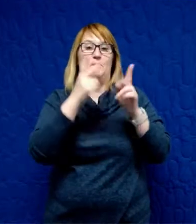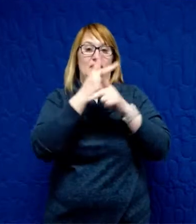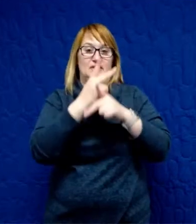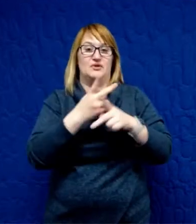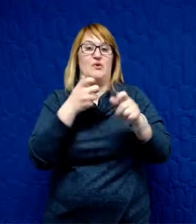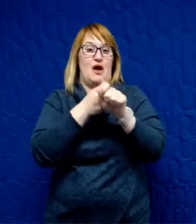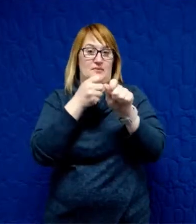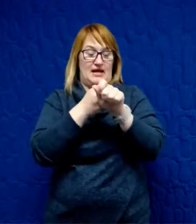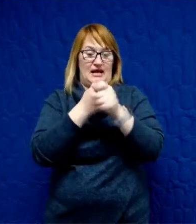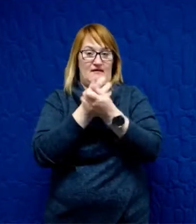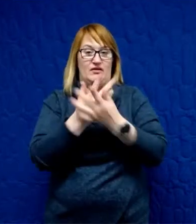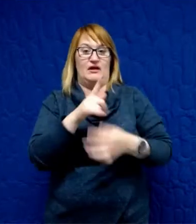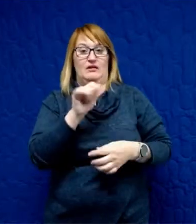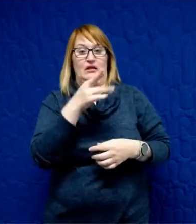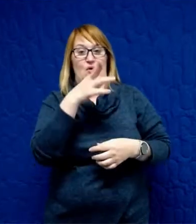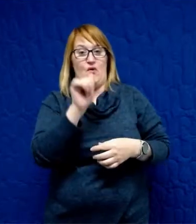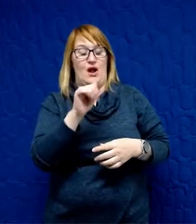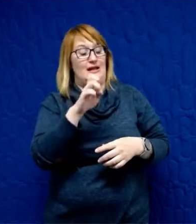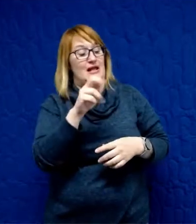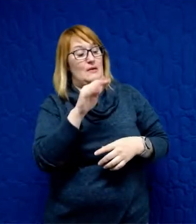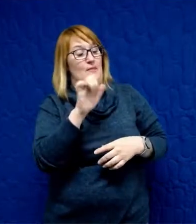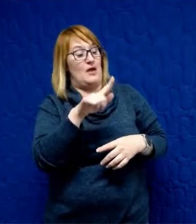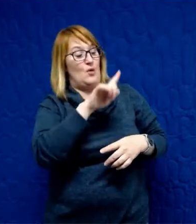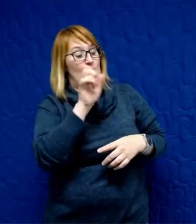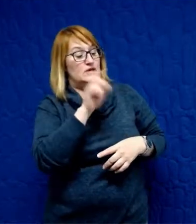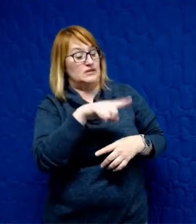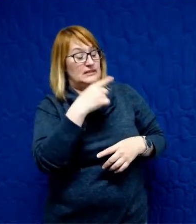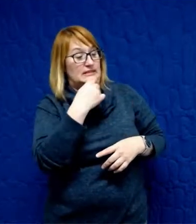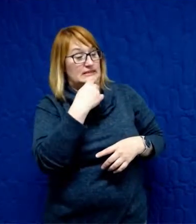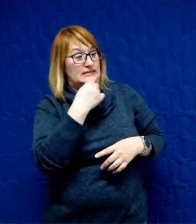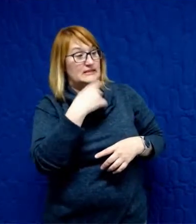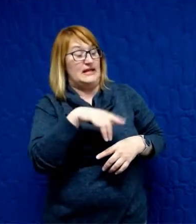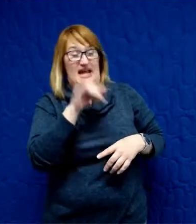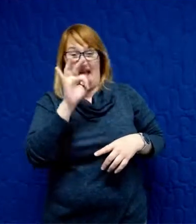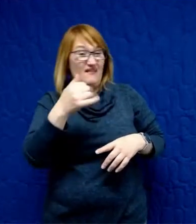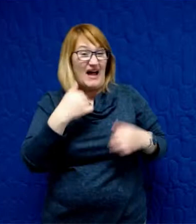here to Laura. Laura the email question is "What if I don't have a resume? How